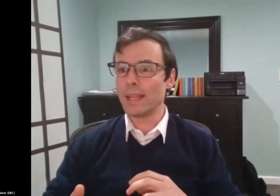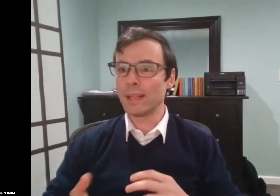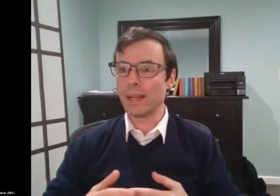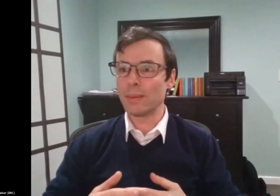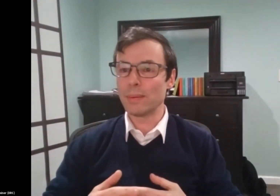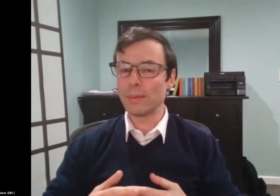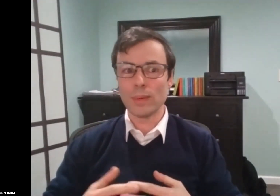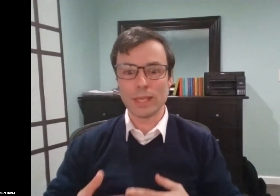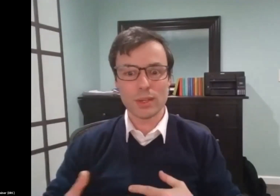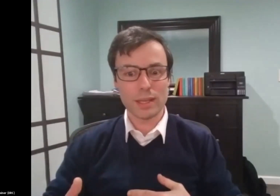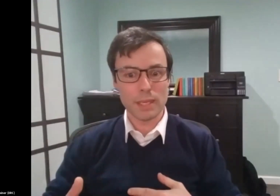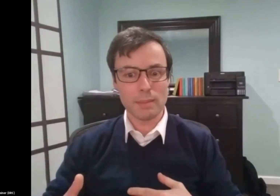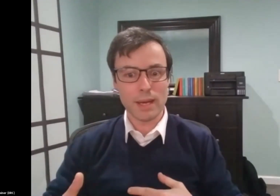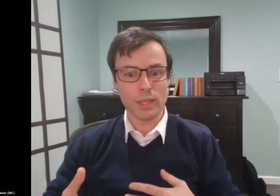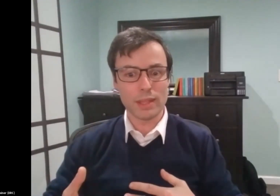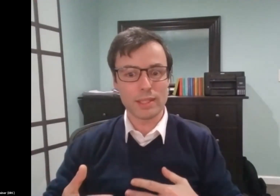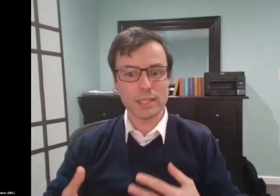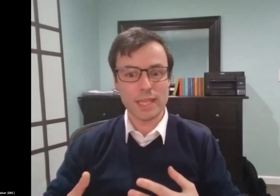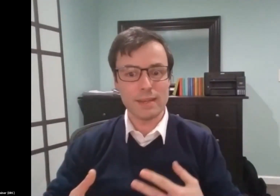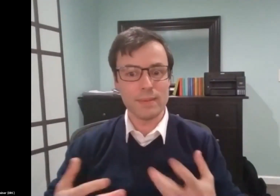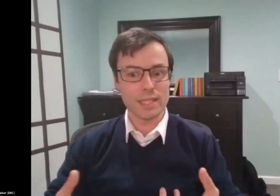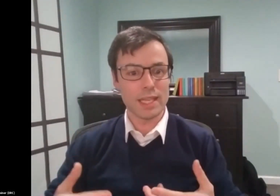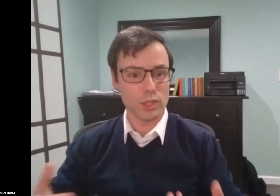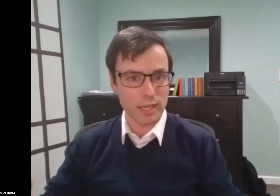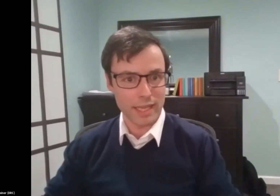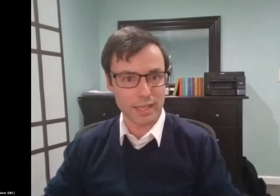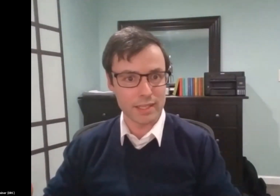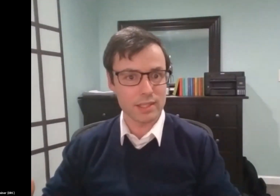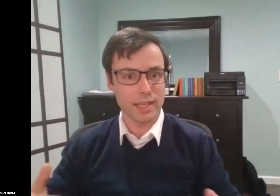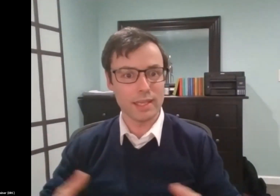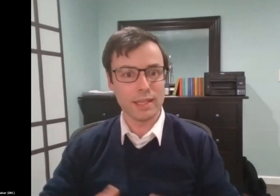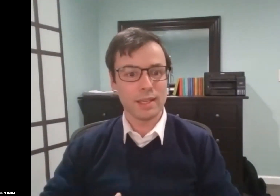about visitation and supporters and what functions